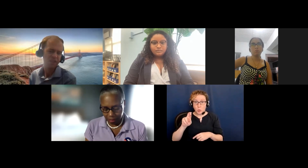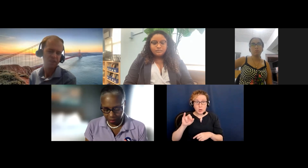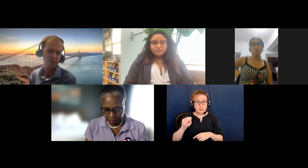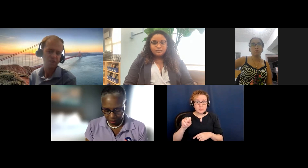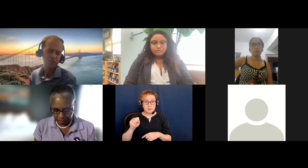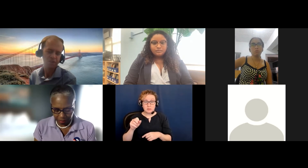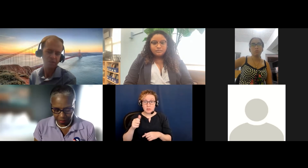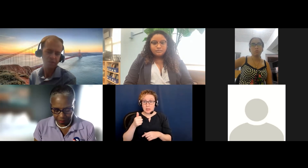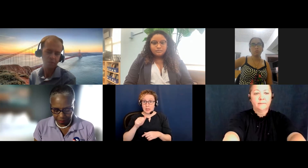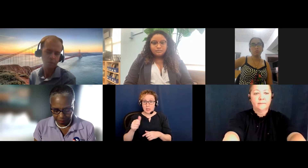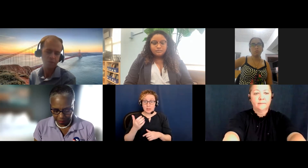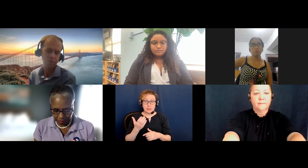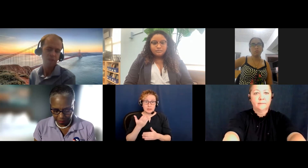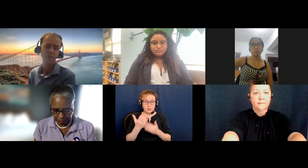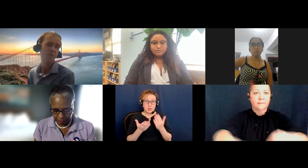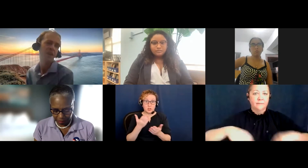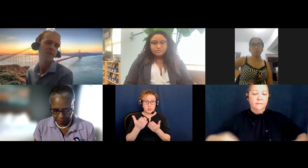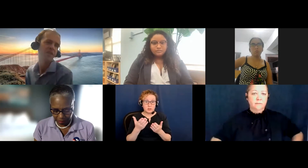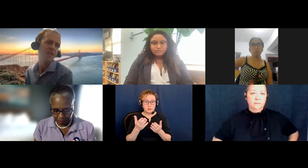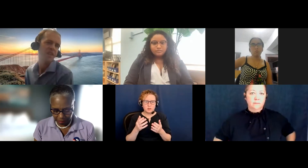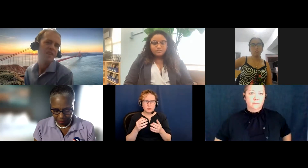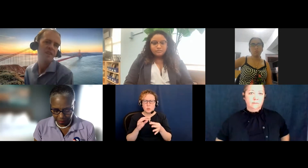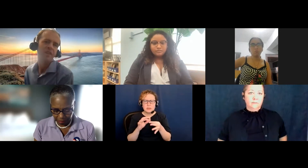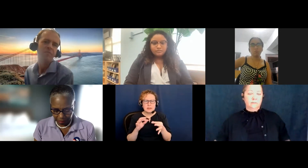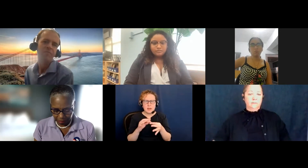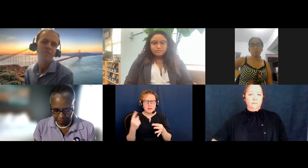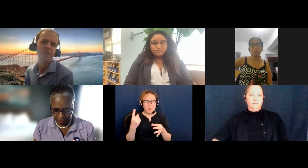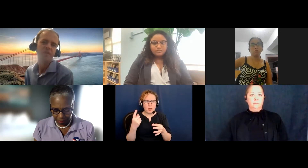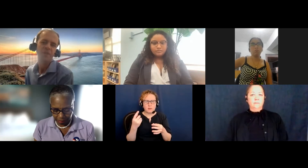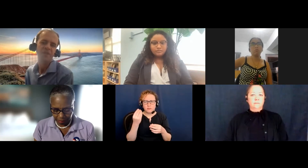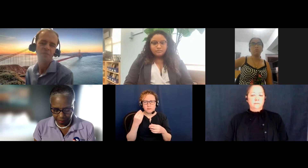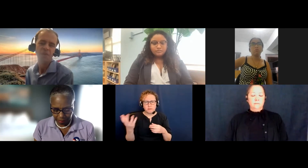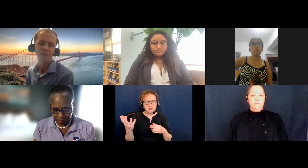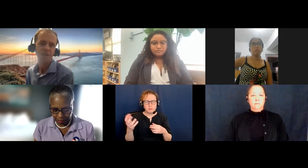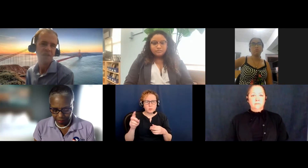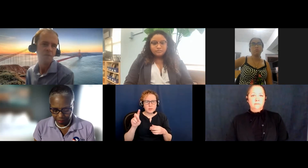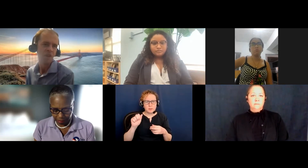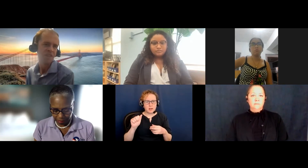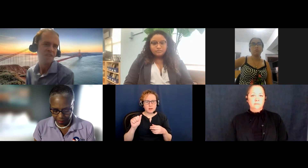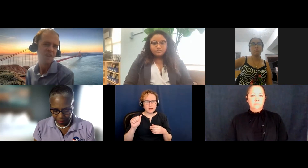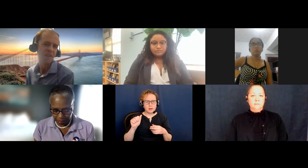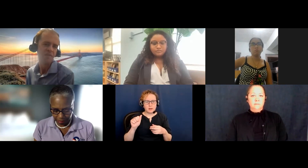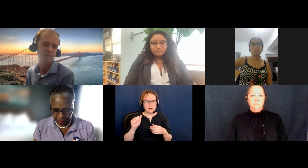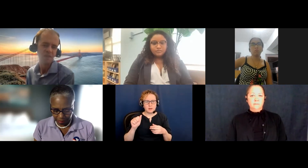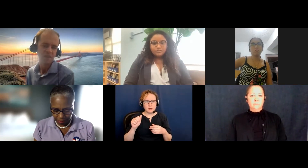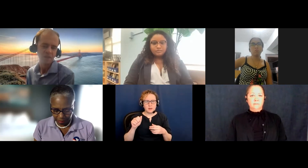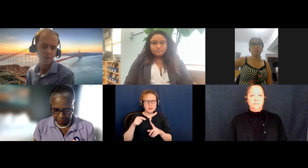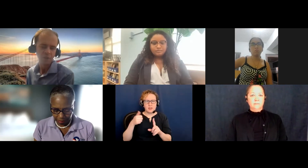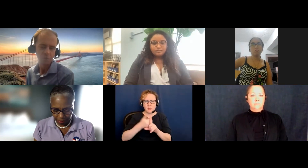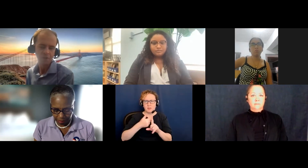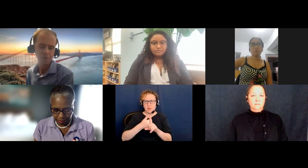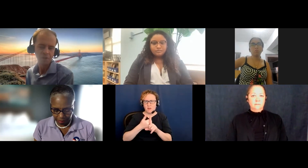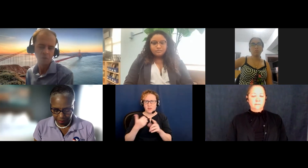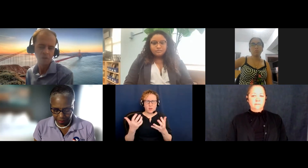suggestions or what would you tell somebody with a disability wanting to have an experience abroad,